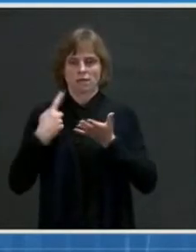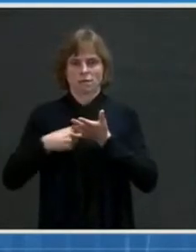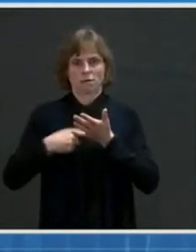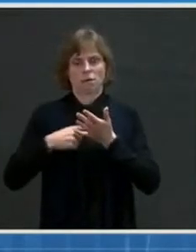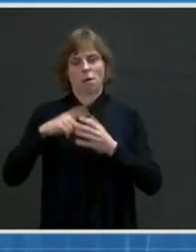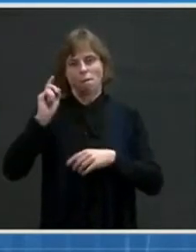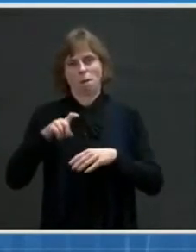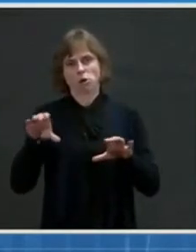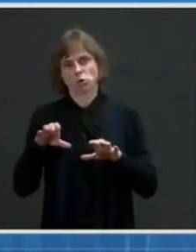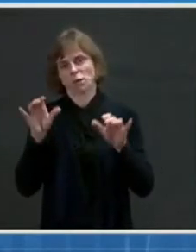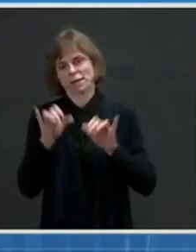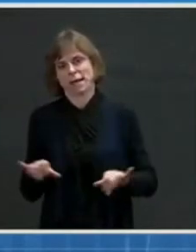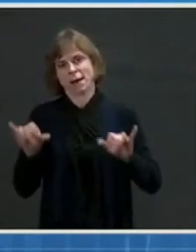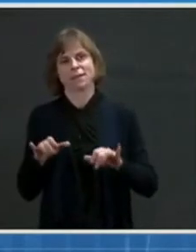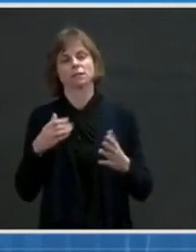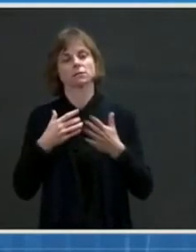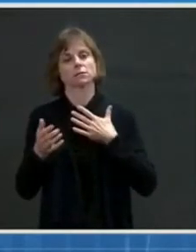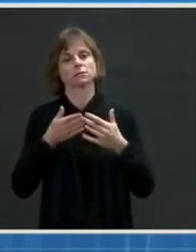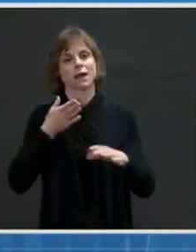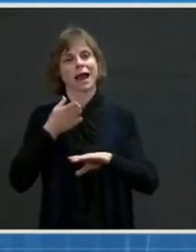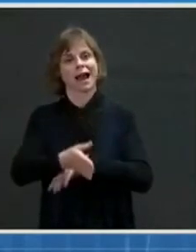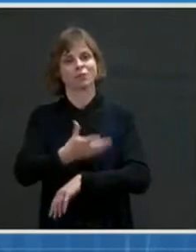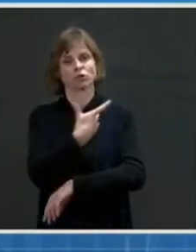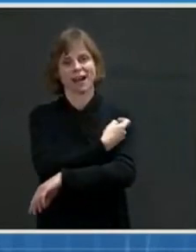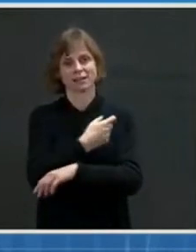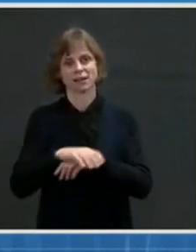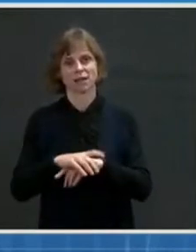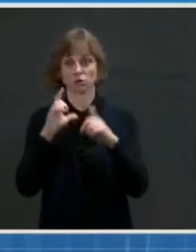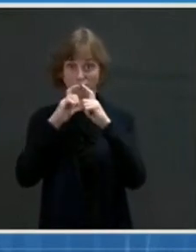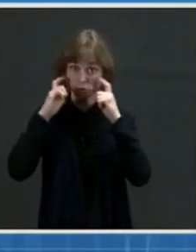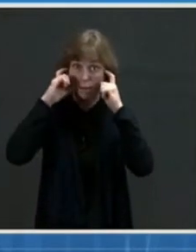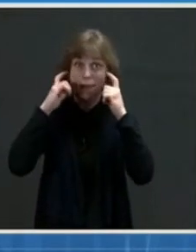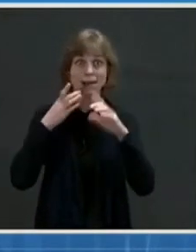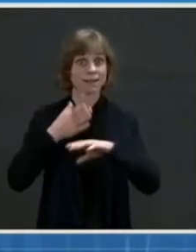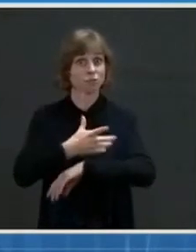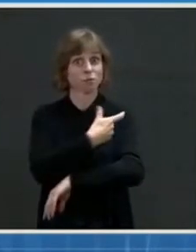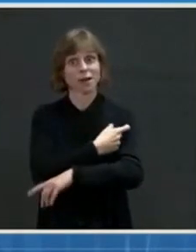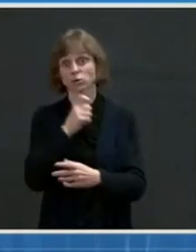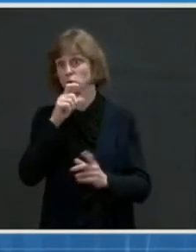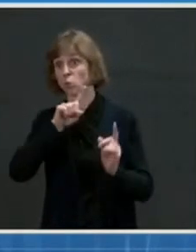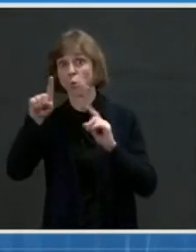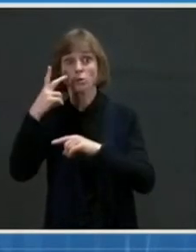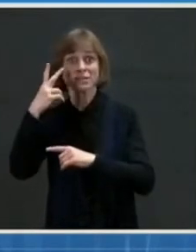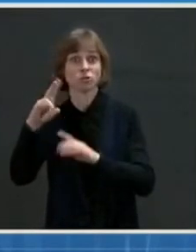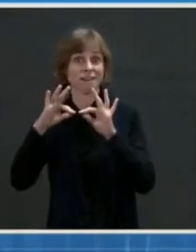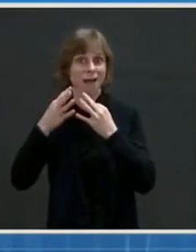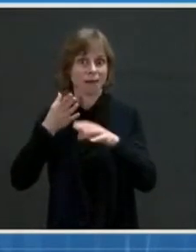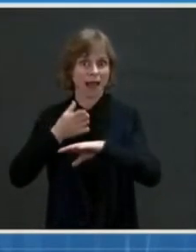THERE'S A LOT OF CONVERSATION ABOUT HOW YOU NEED TO KEEP DOING THE SAME THINGS, EVEN IF YOU GET VACCINATED.